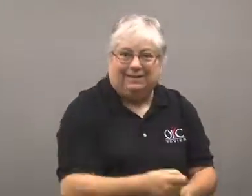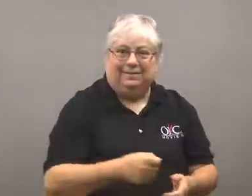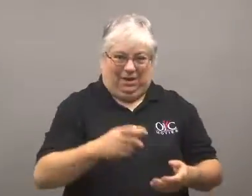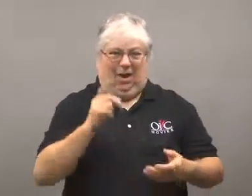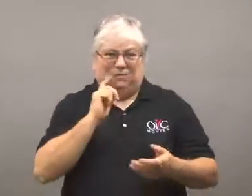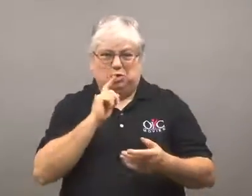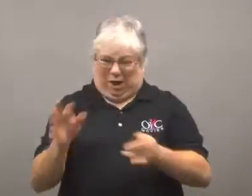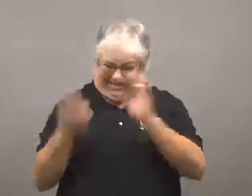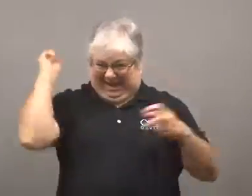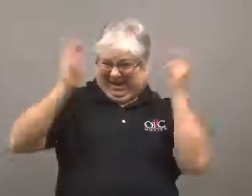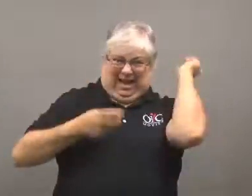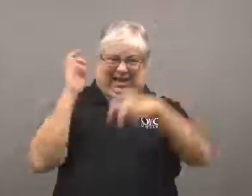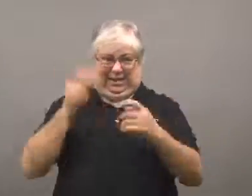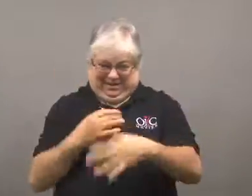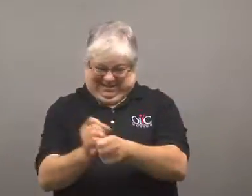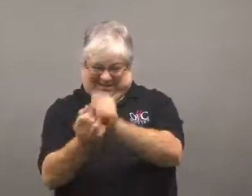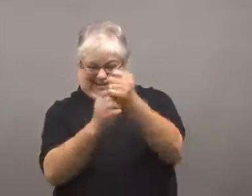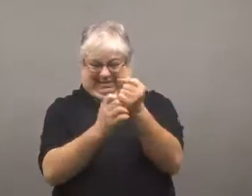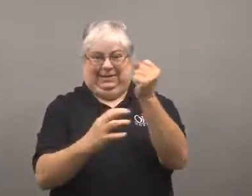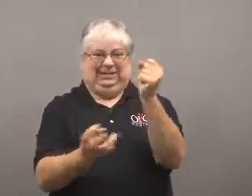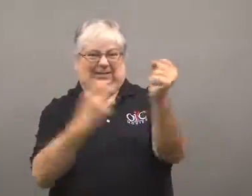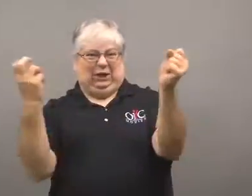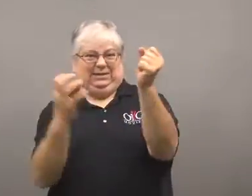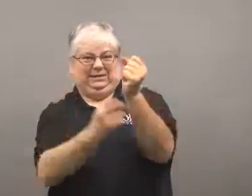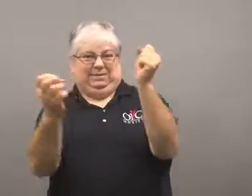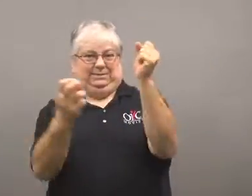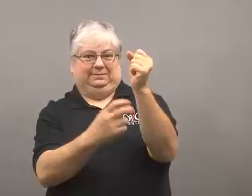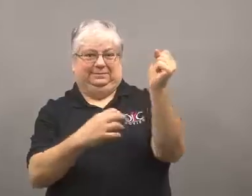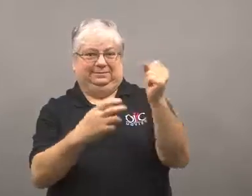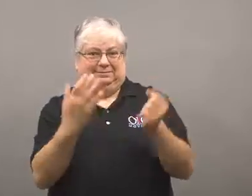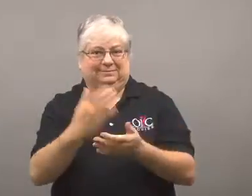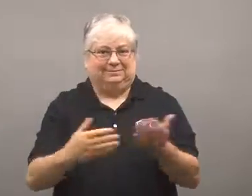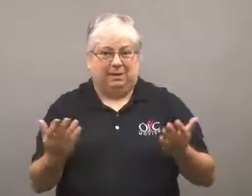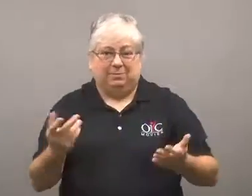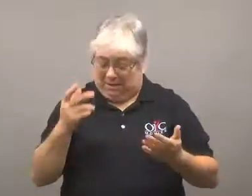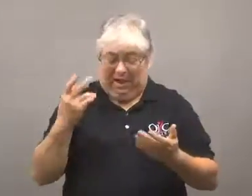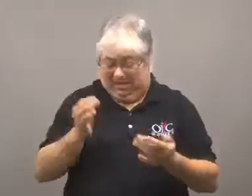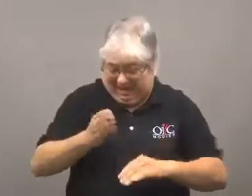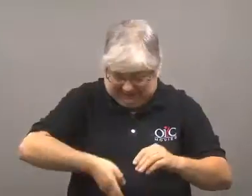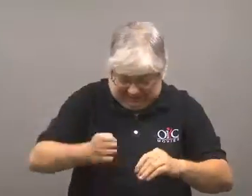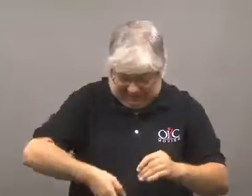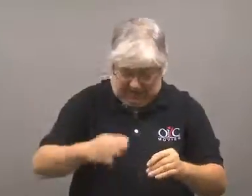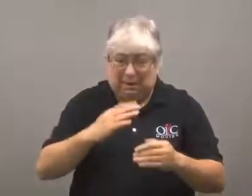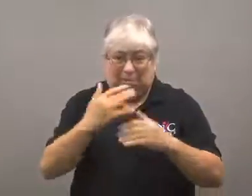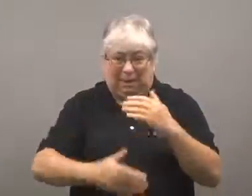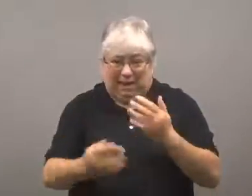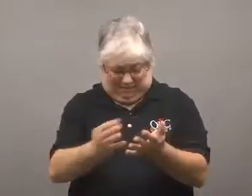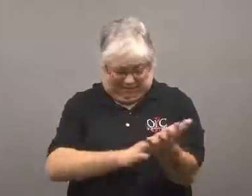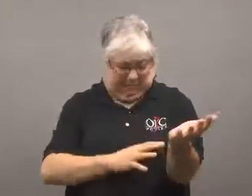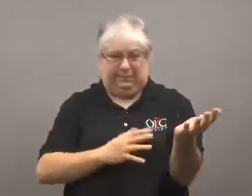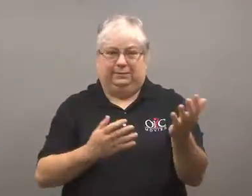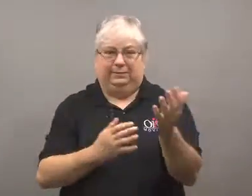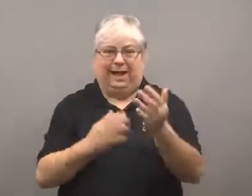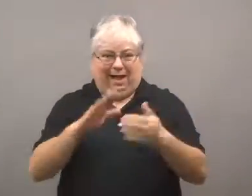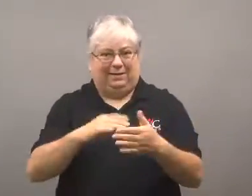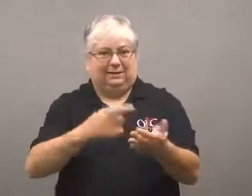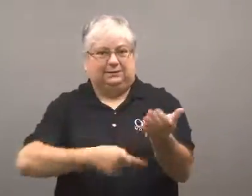The bats fight back, biting and scratching the hunter.